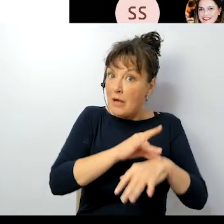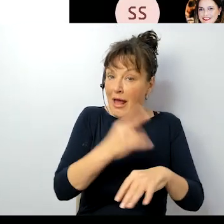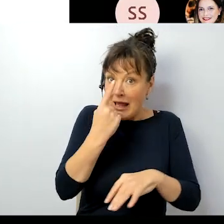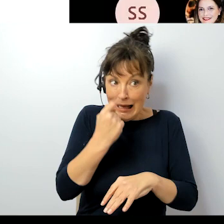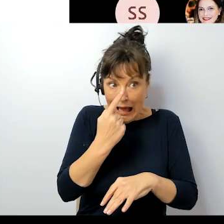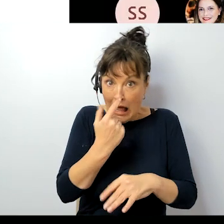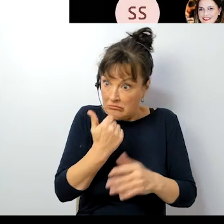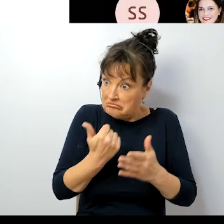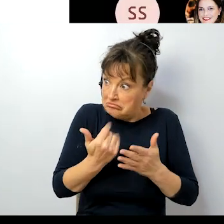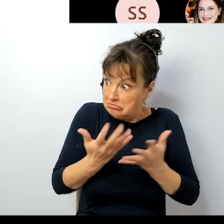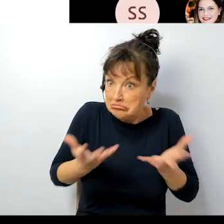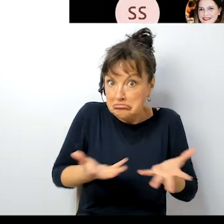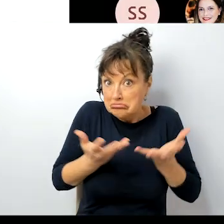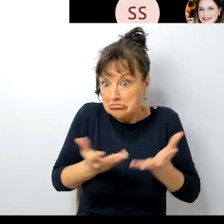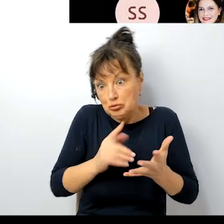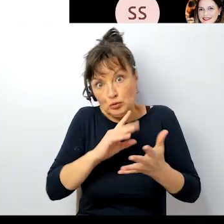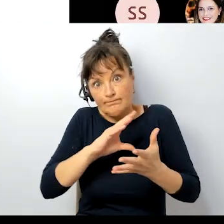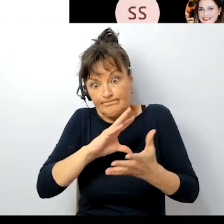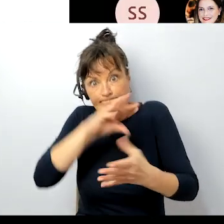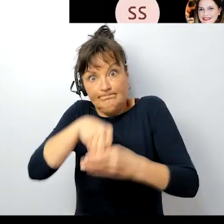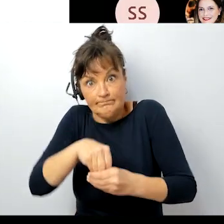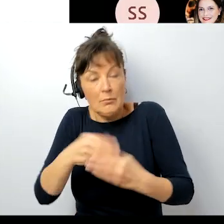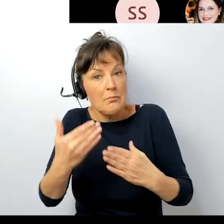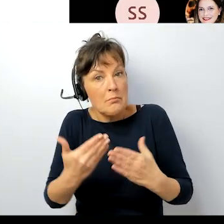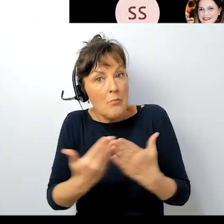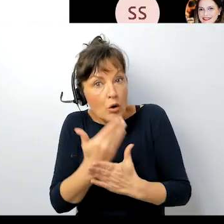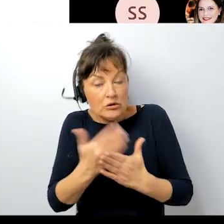Apprenticeship can help with progression onto a Modern or Graduate Apprenticeship.